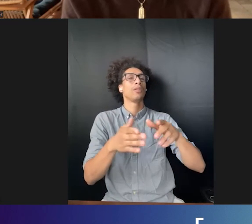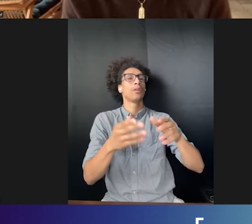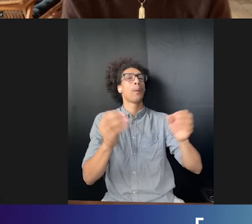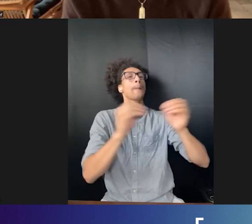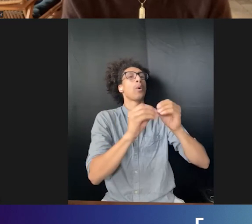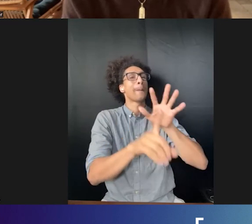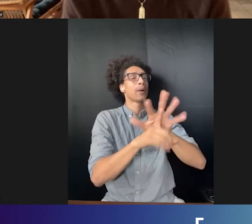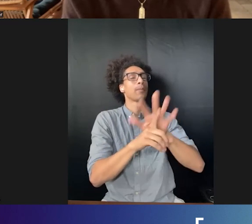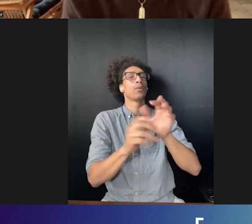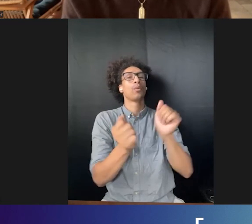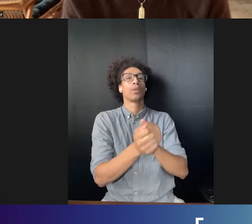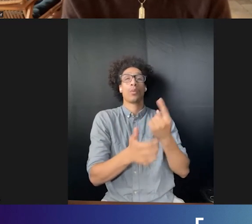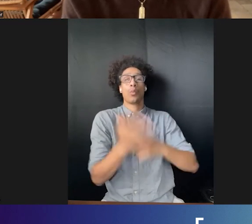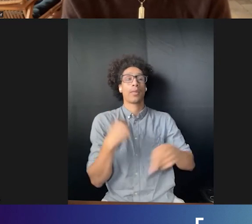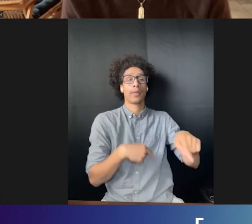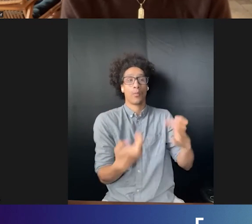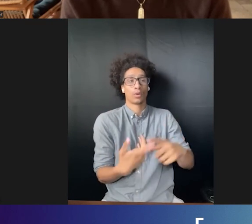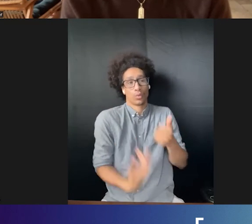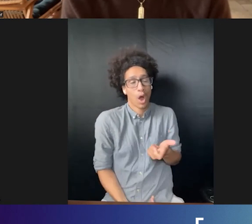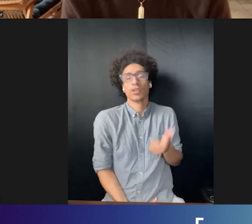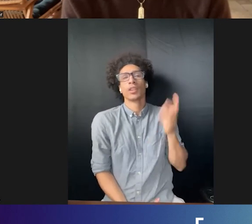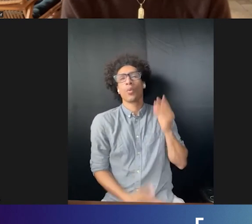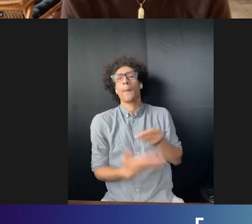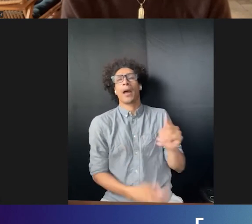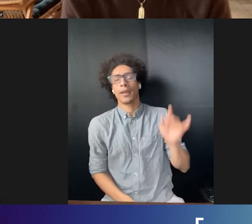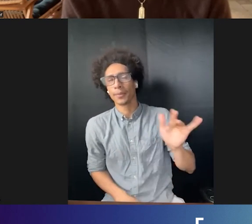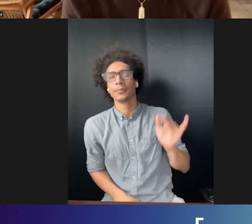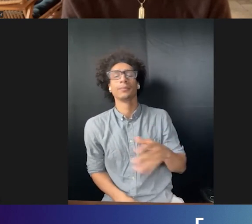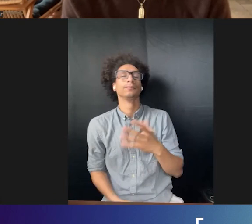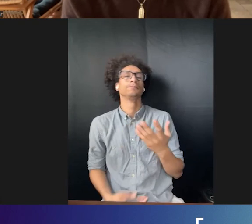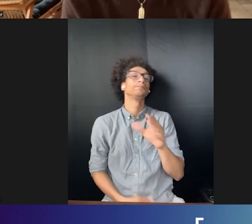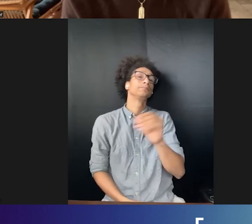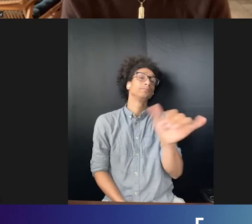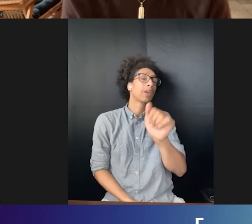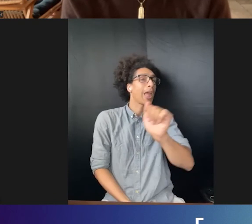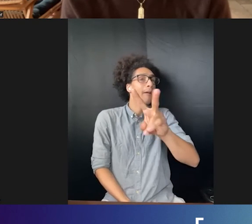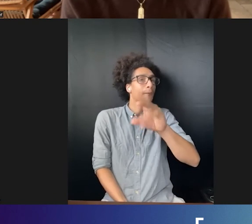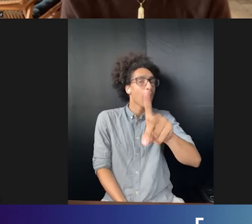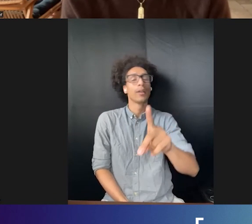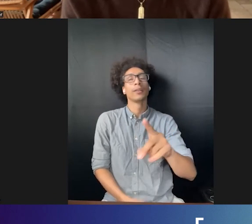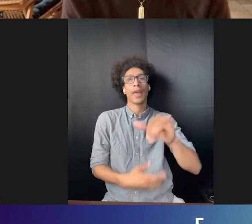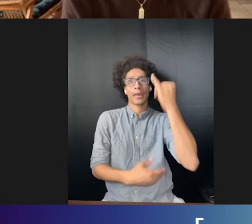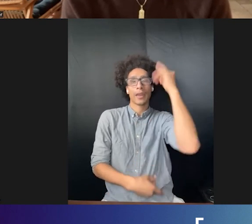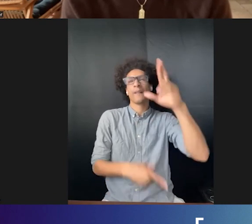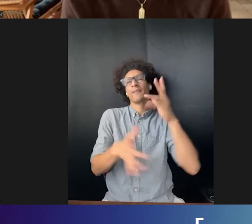But to see how that changes things and also evolved right in the in the idea of fast channels, I think that's